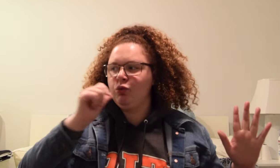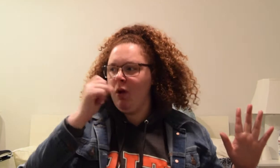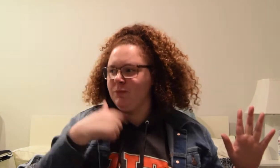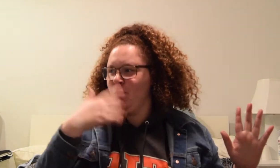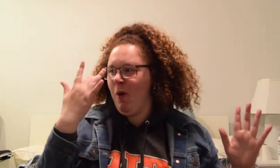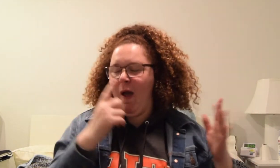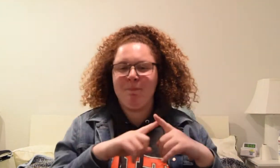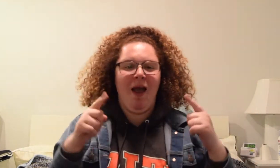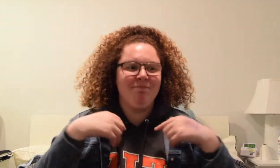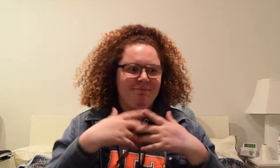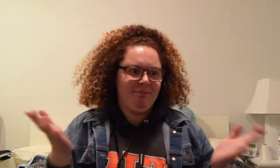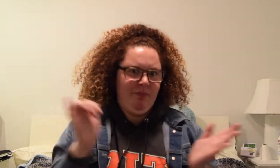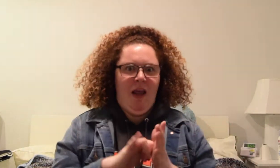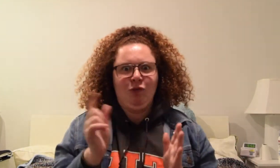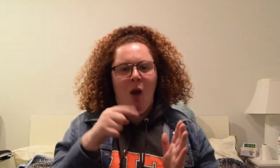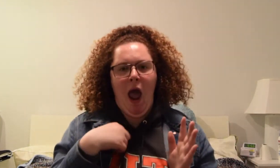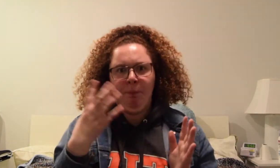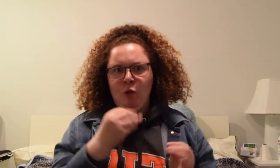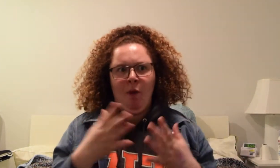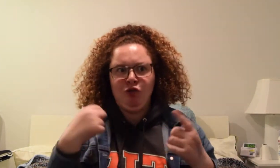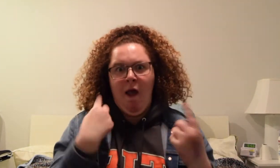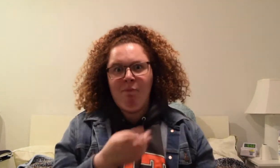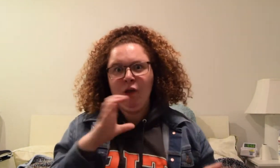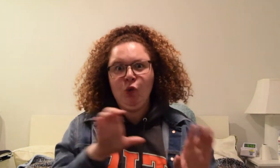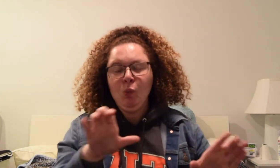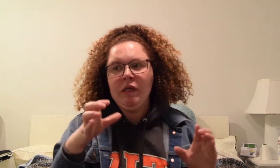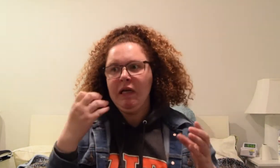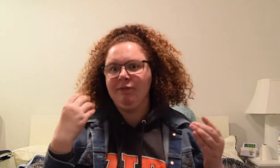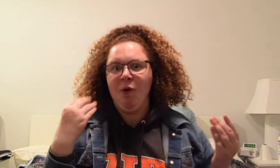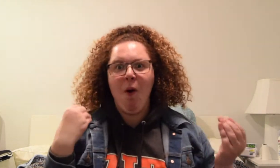Don't ask me why but that's what I've pretty much been doing since